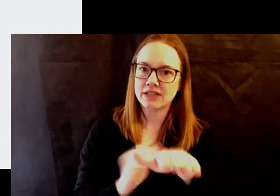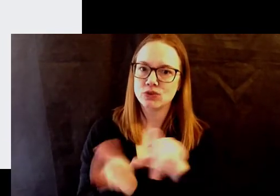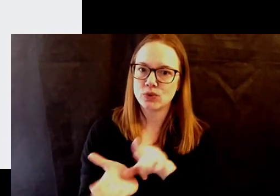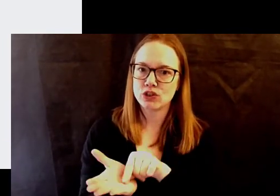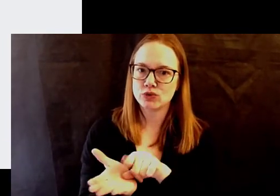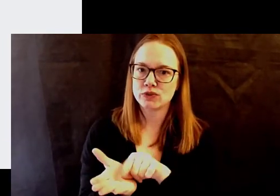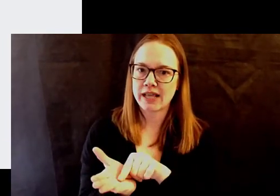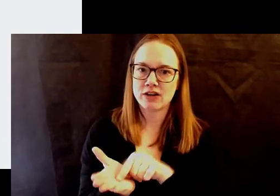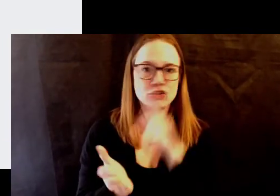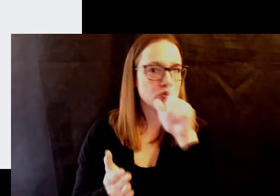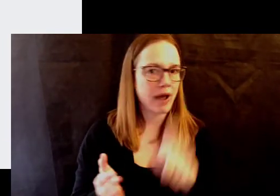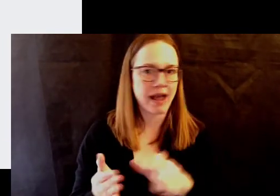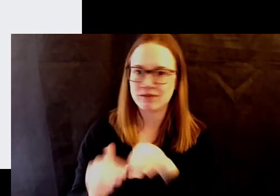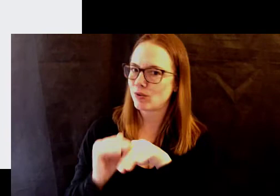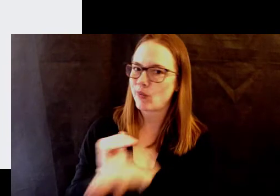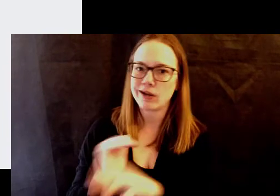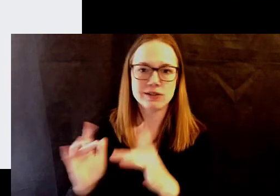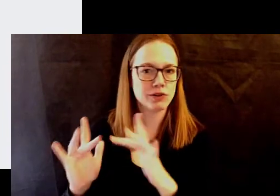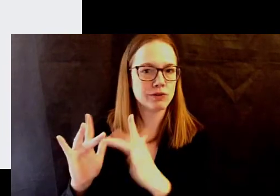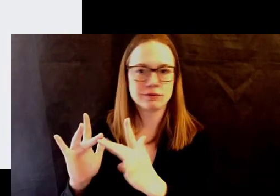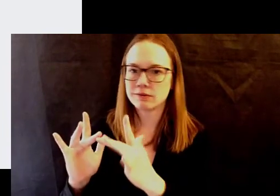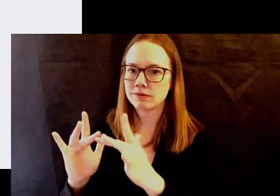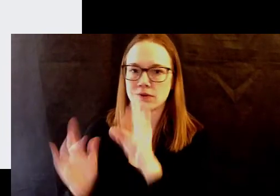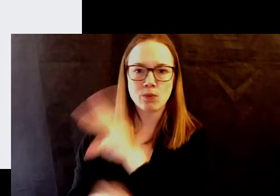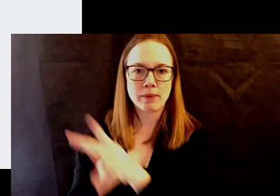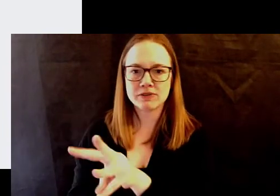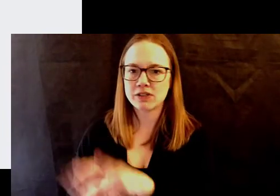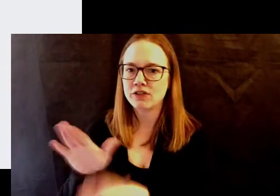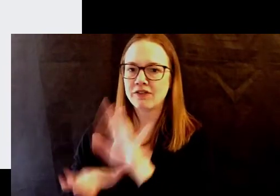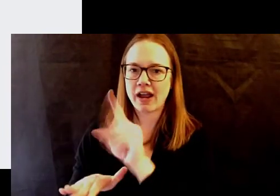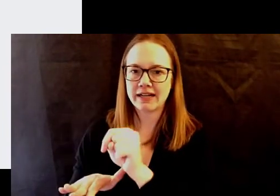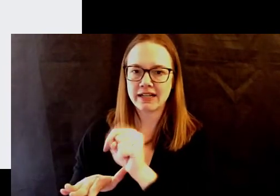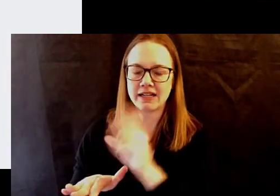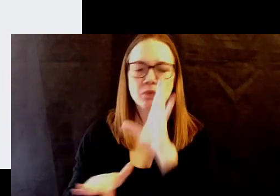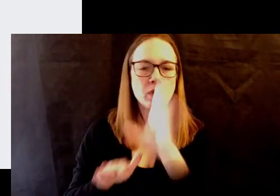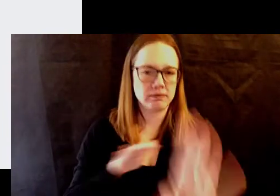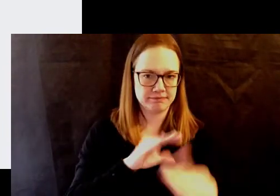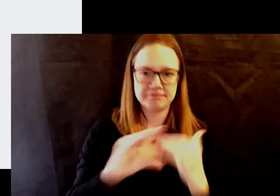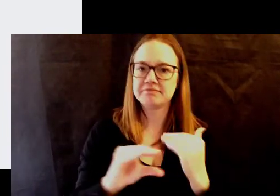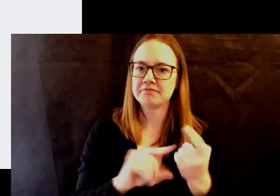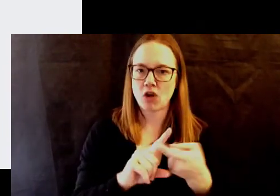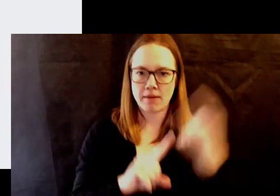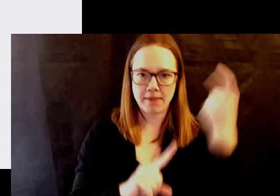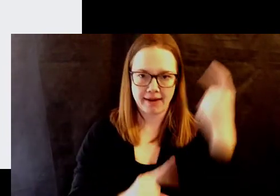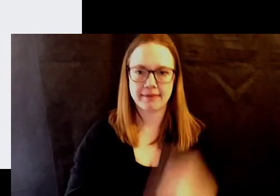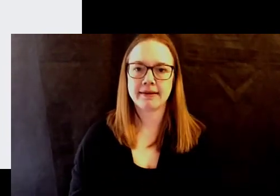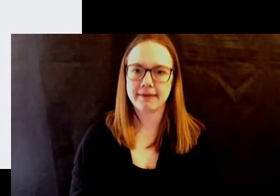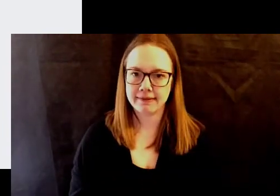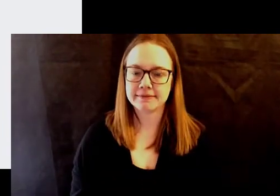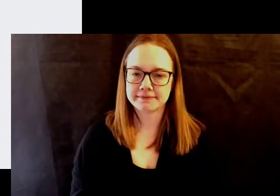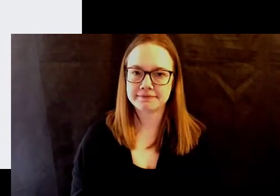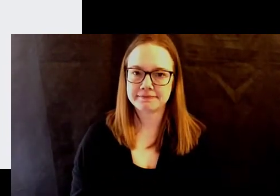So you don't even have to go to their website to find it. It will just automatically come to your inbox.